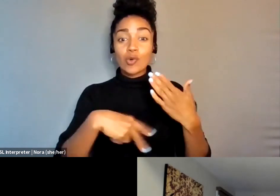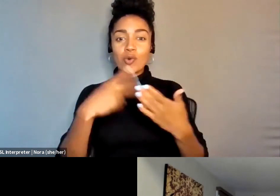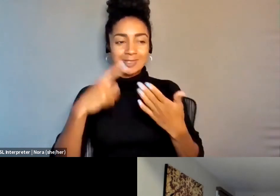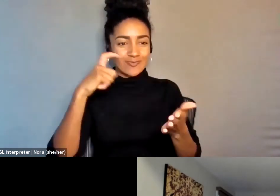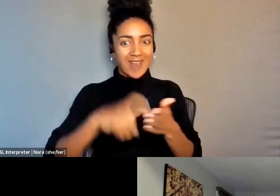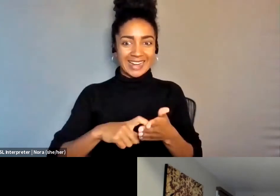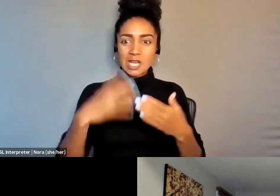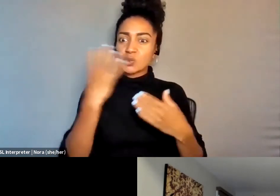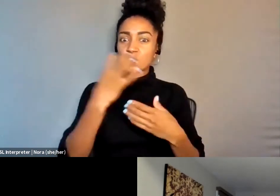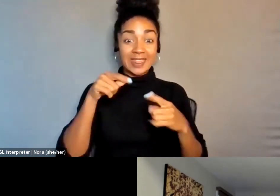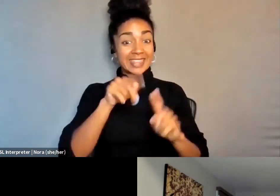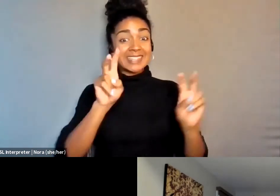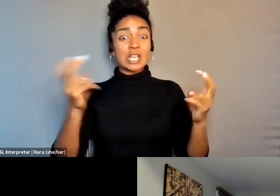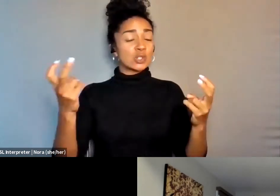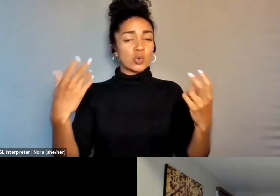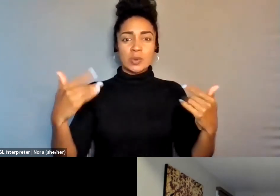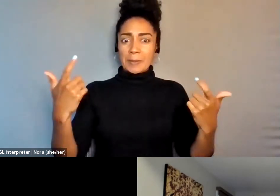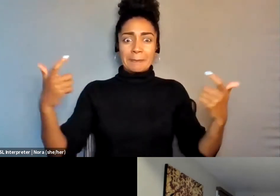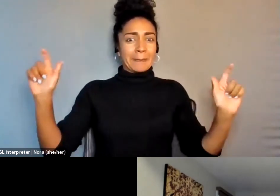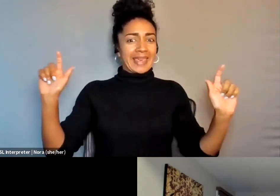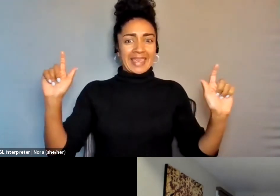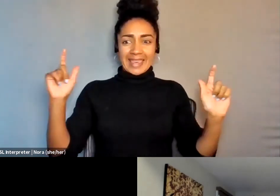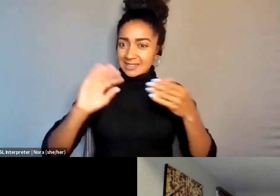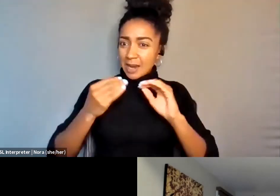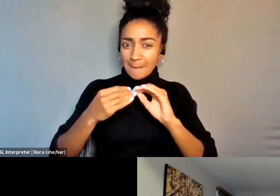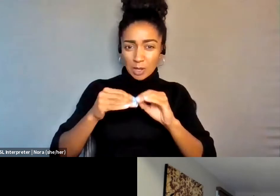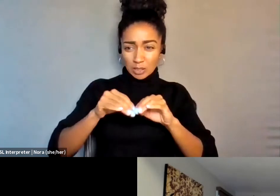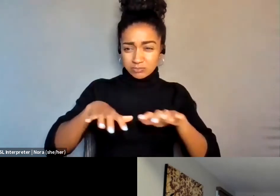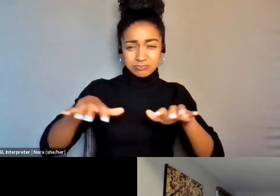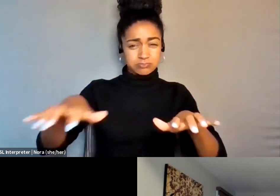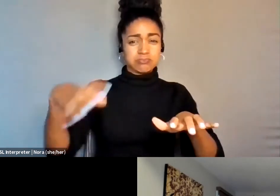And when it comes to what we know works and where we need to further our efforts,